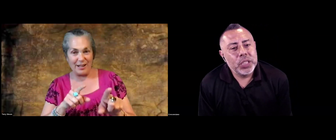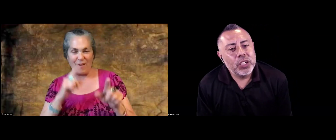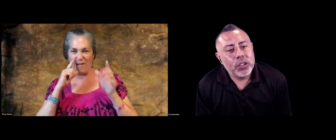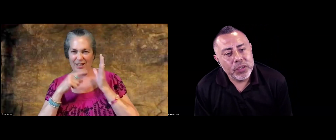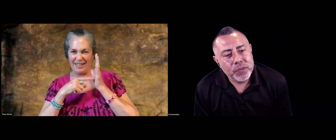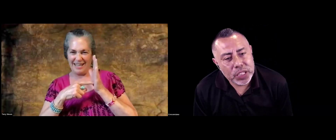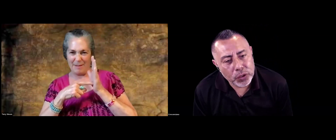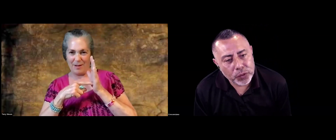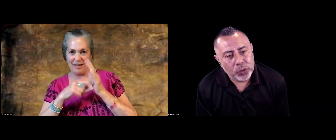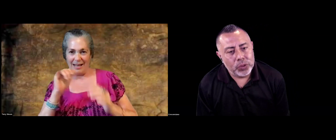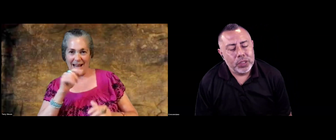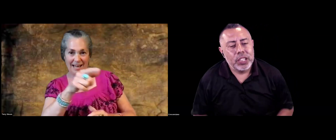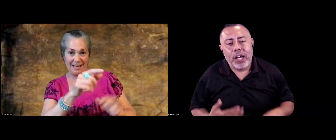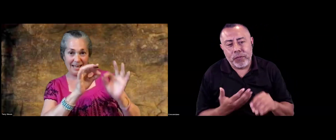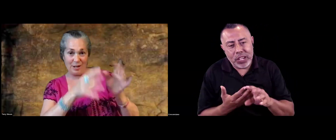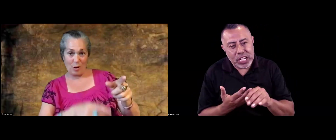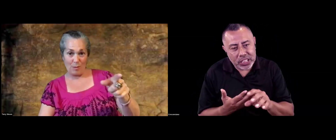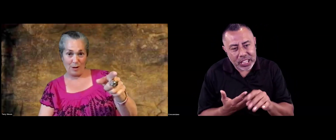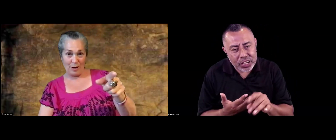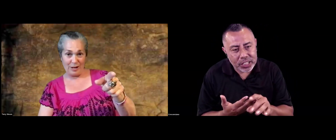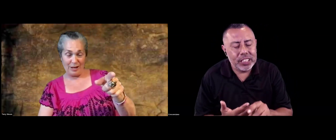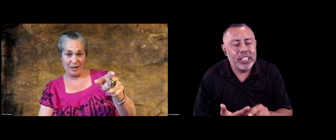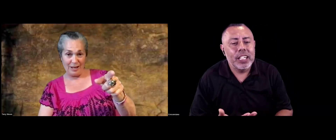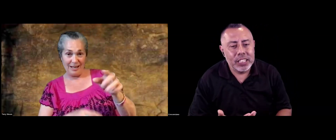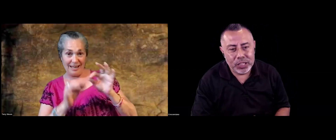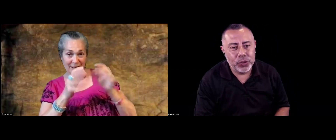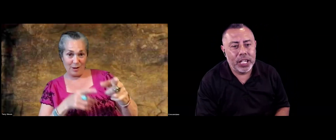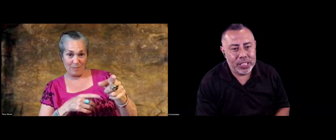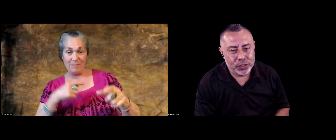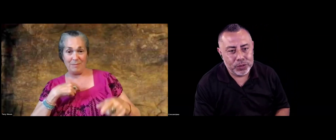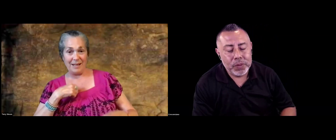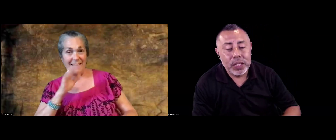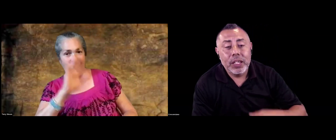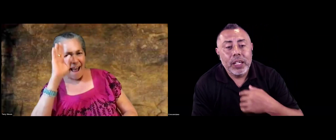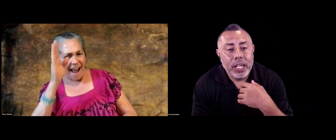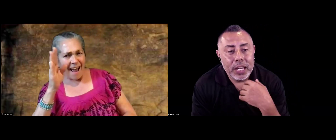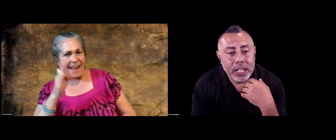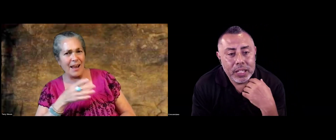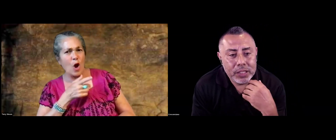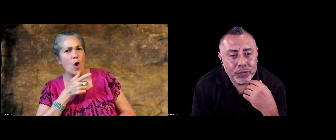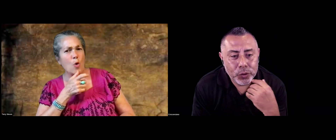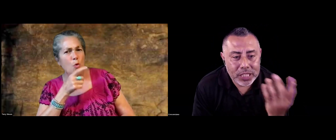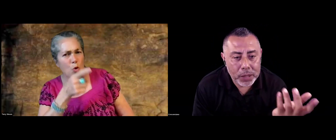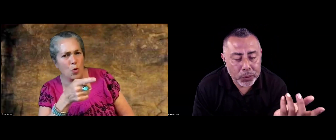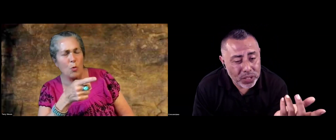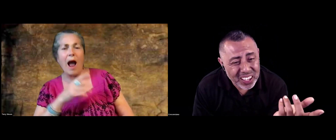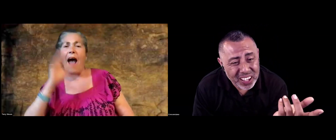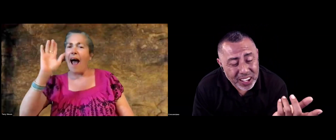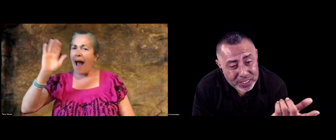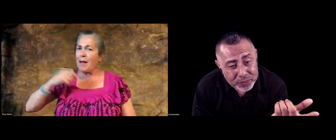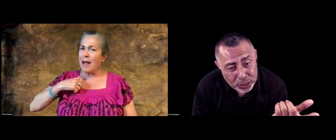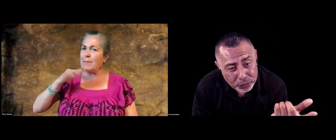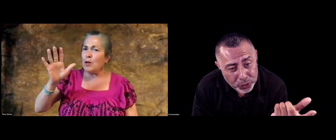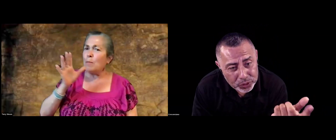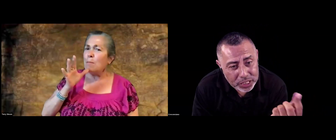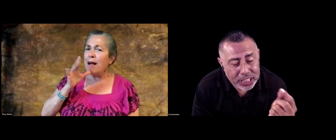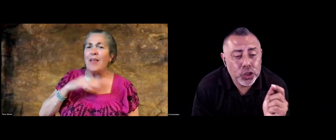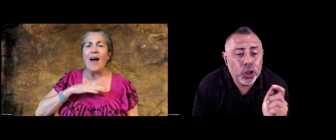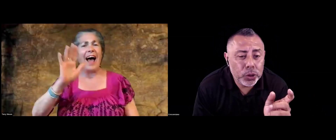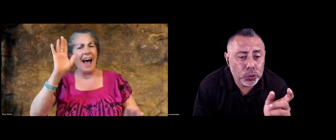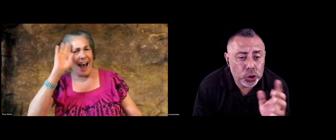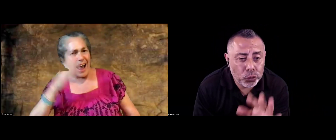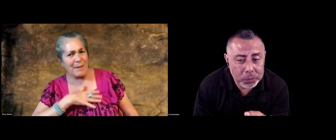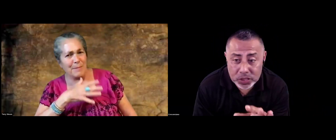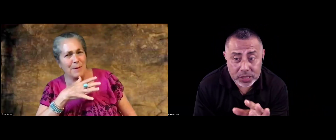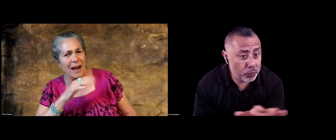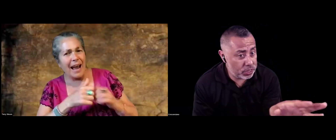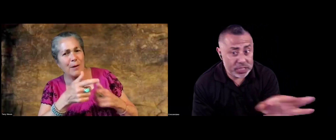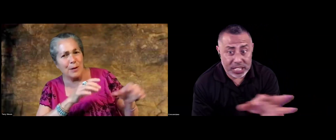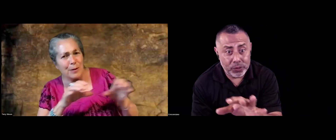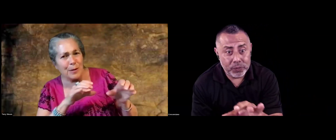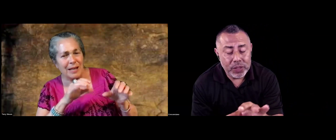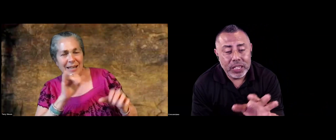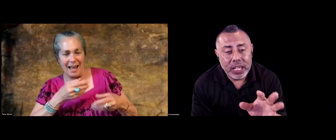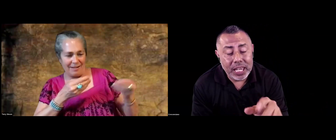And then I know to answer. And for example, on a video phone, an interpreter will show up just like we see now.